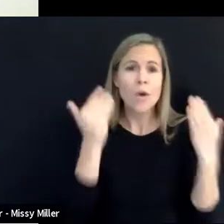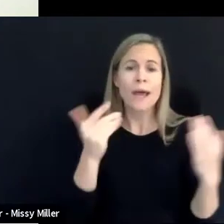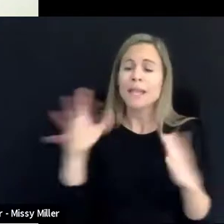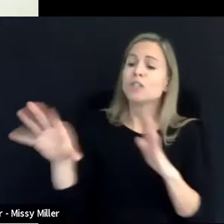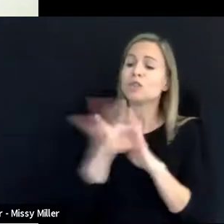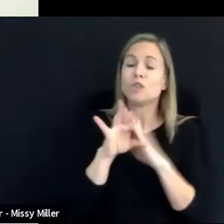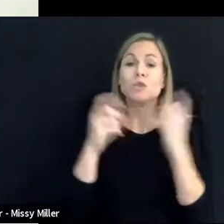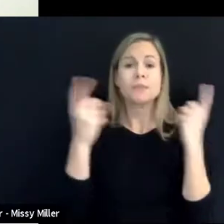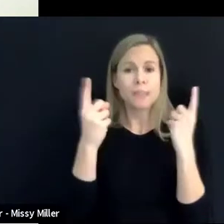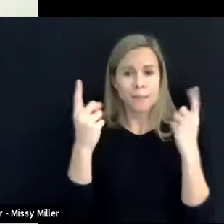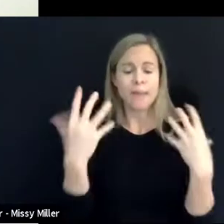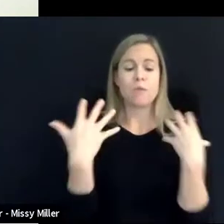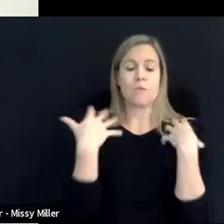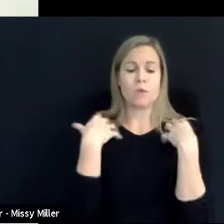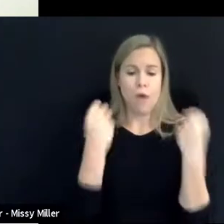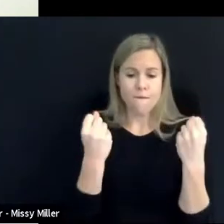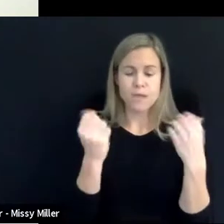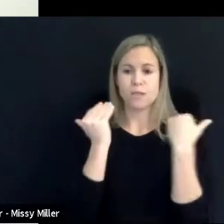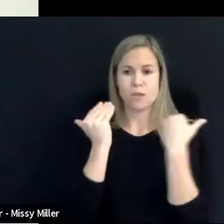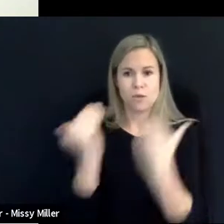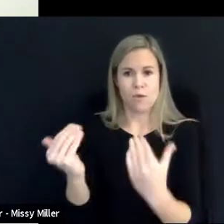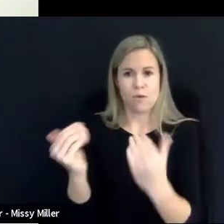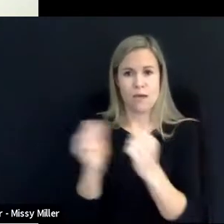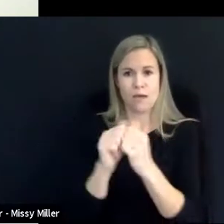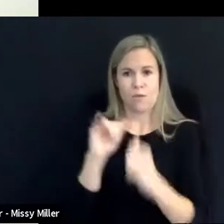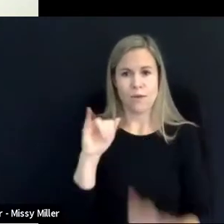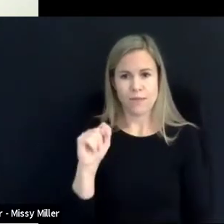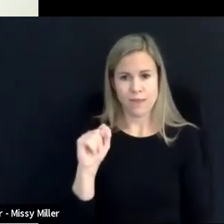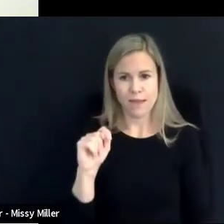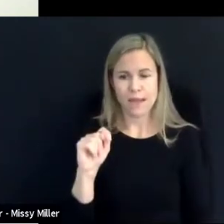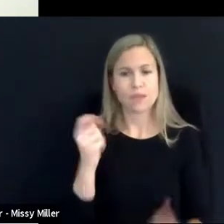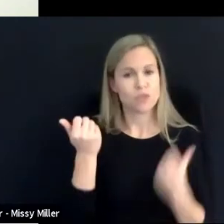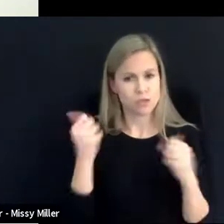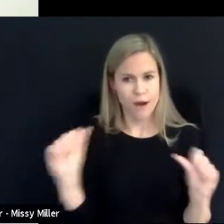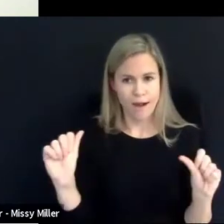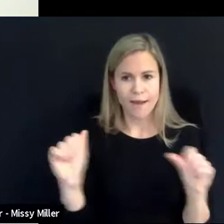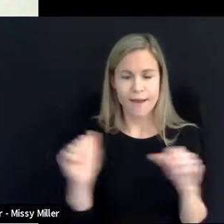All right, so I really liked this notion